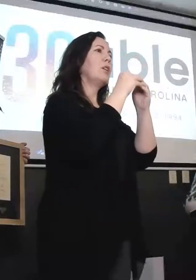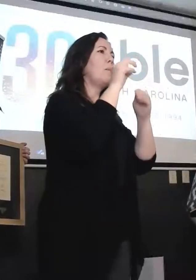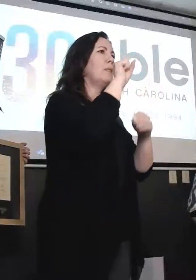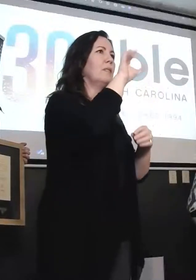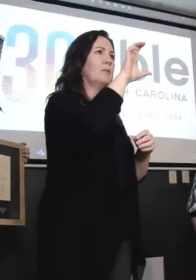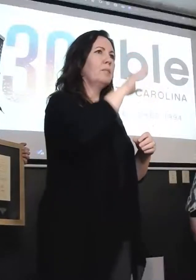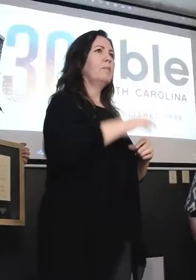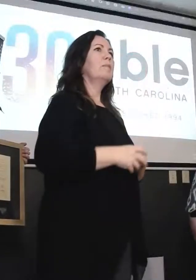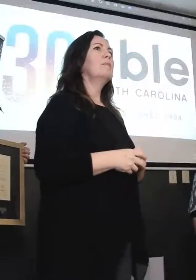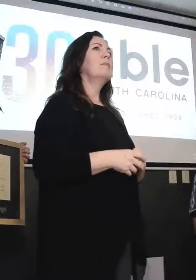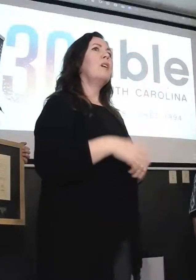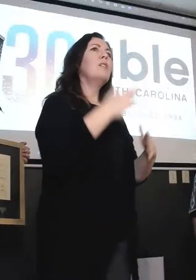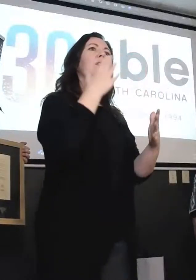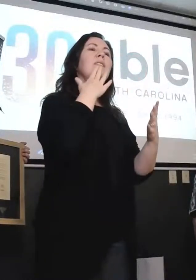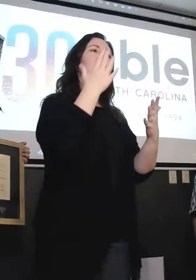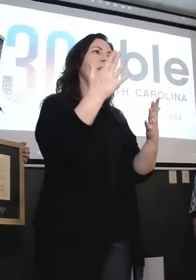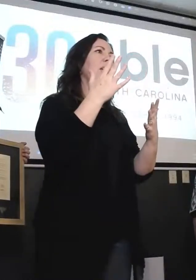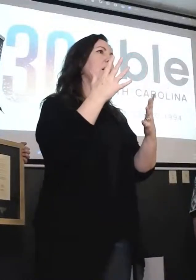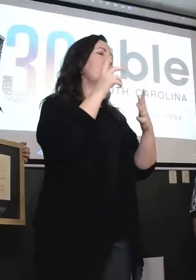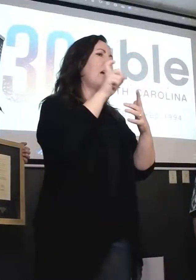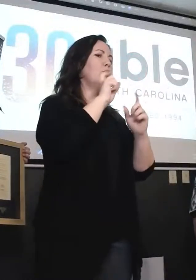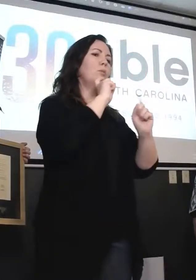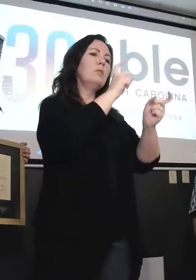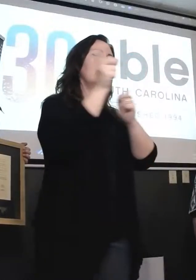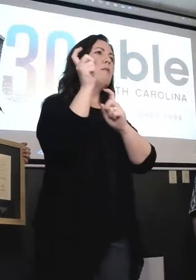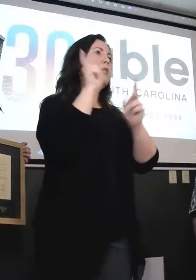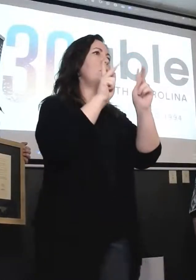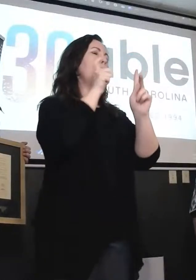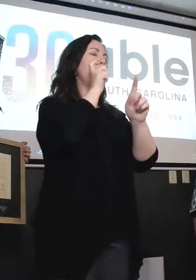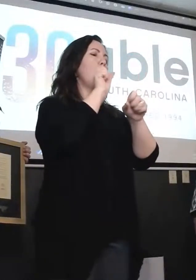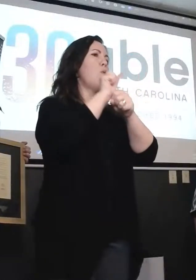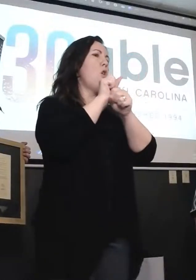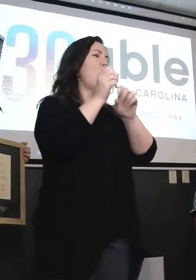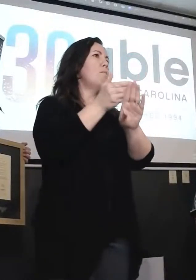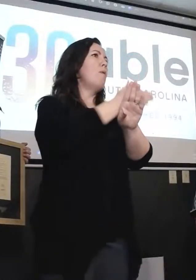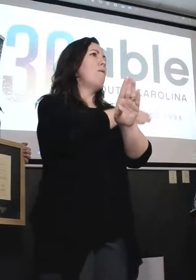be given to the people who came before us. Today the Caravan for Disability Justice and